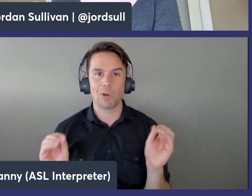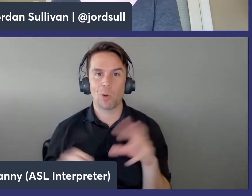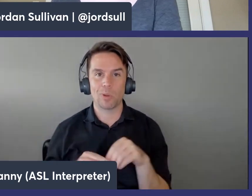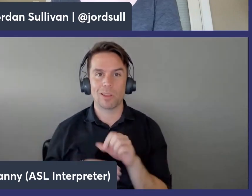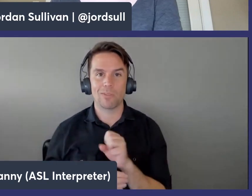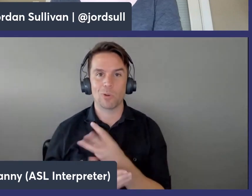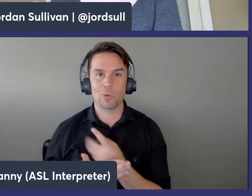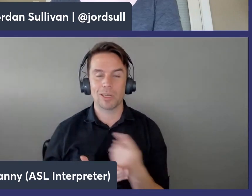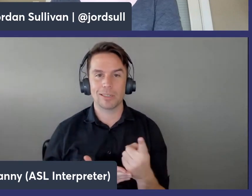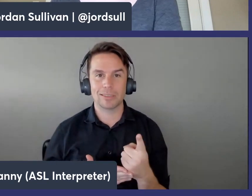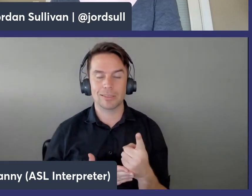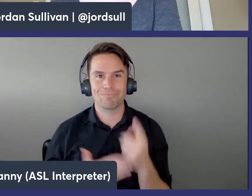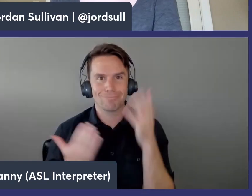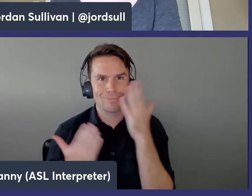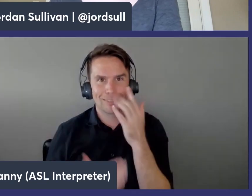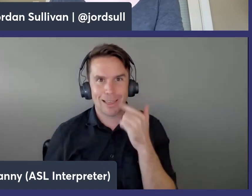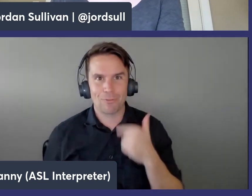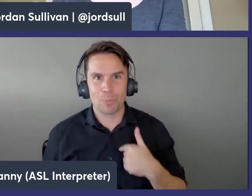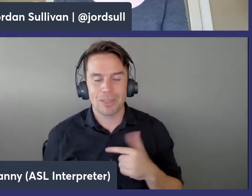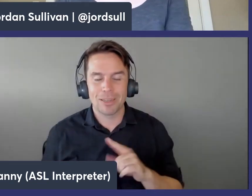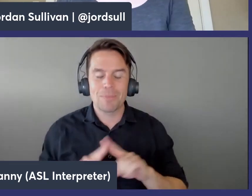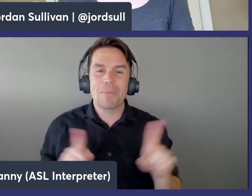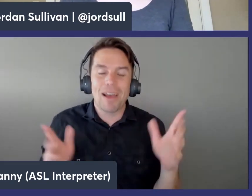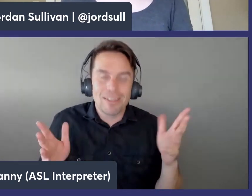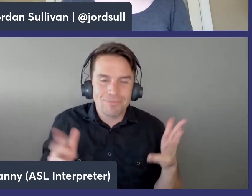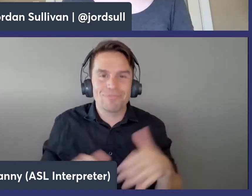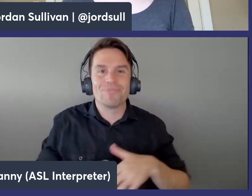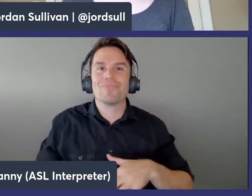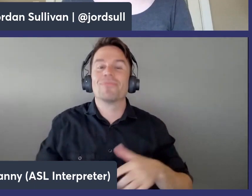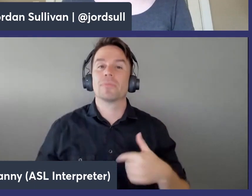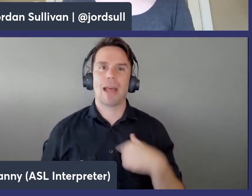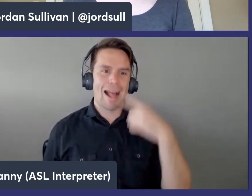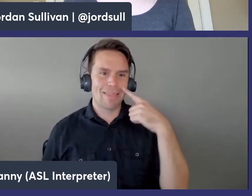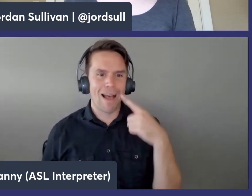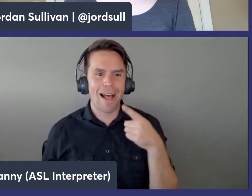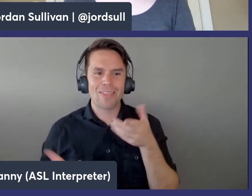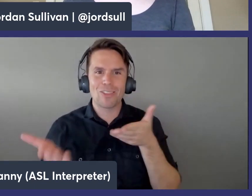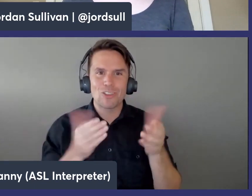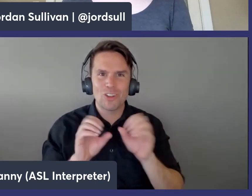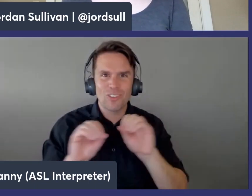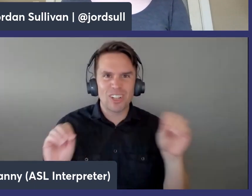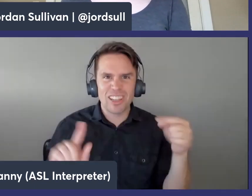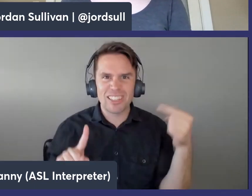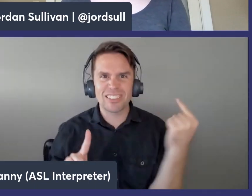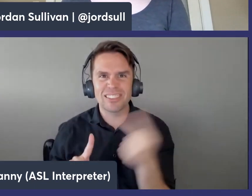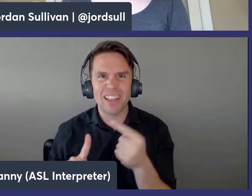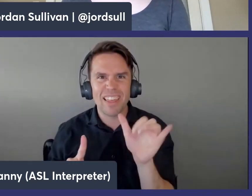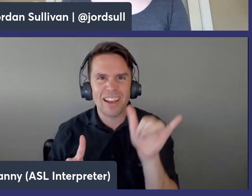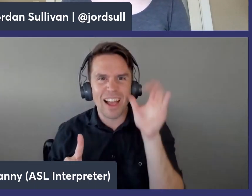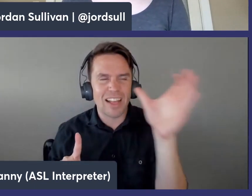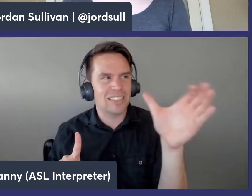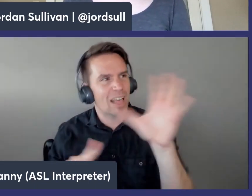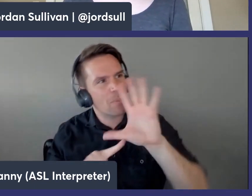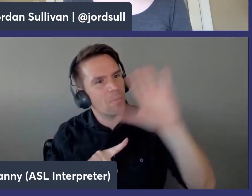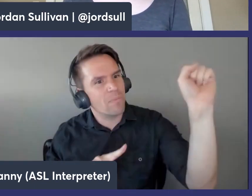However, I was like, you know, I think the serverless stuff really is amazing. And I wonder if AWS would have me.